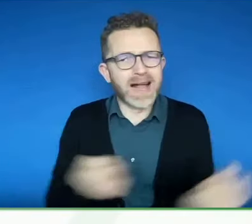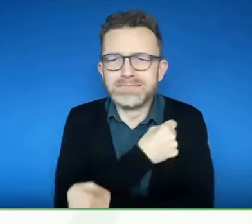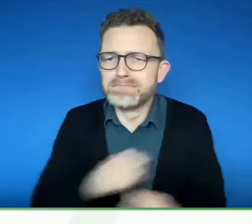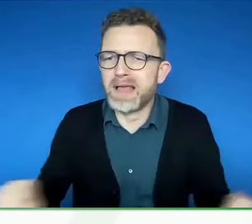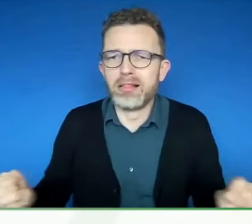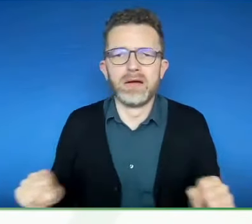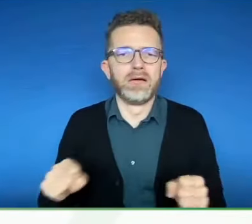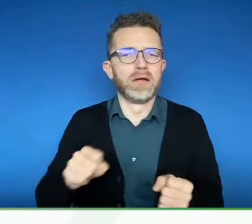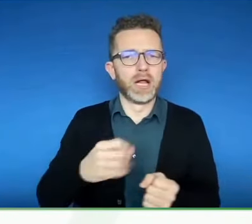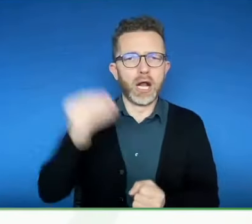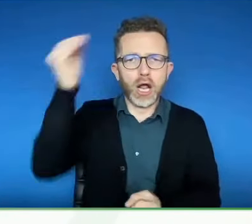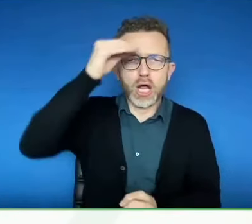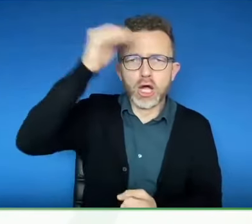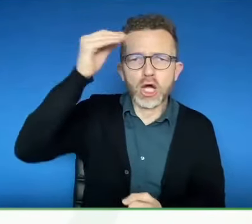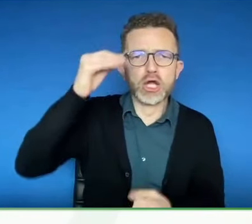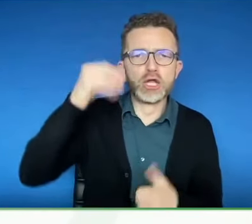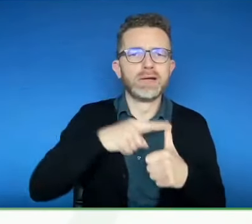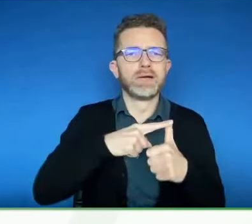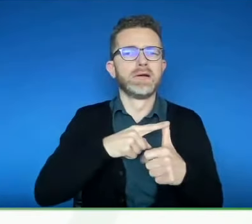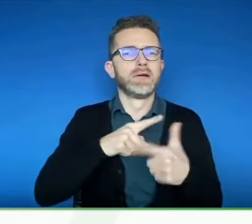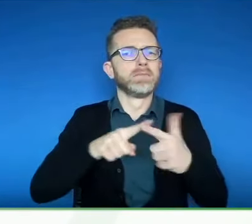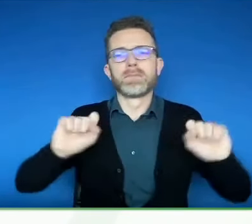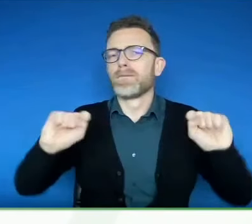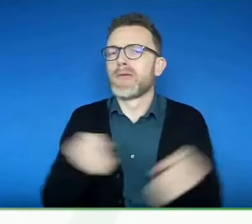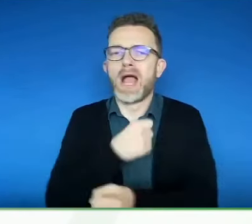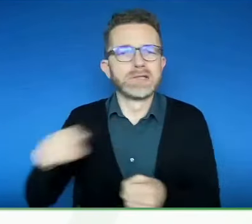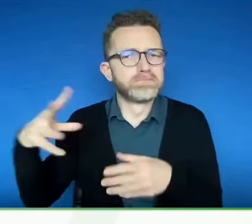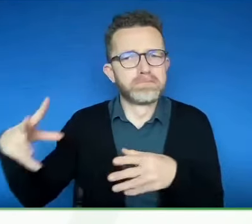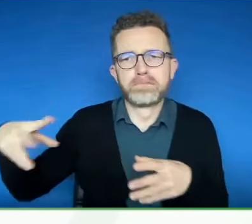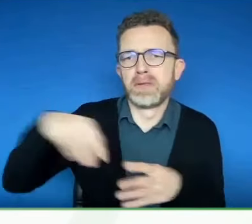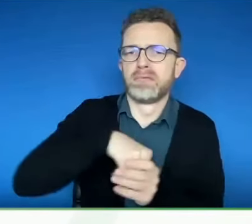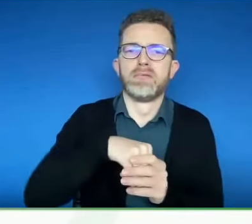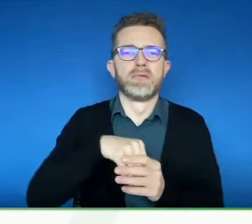institutionalised, so we have to take it beyond the institution.